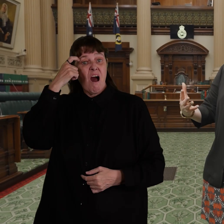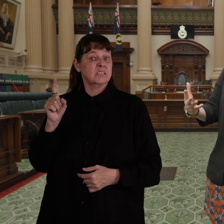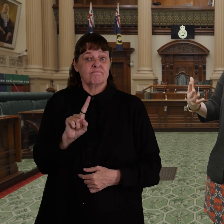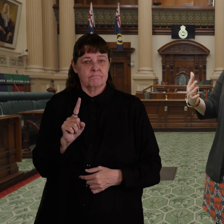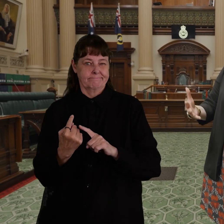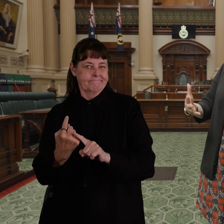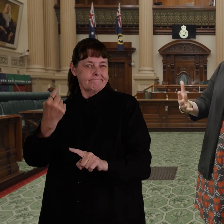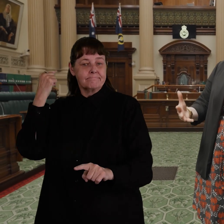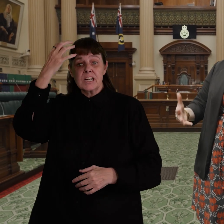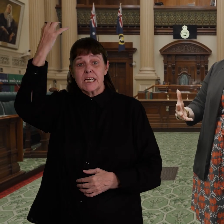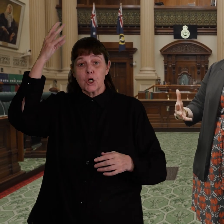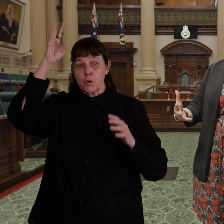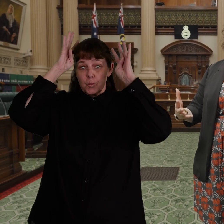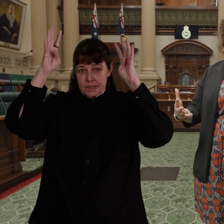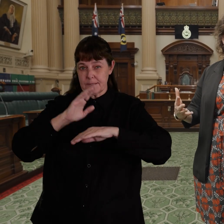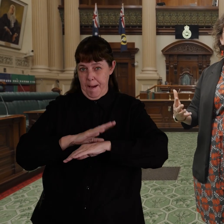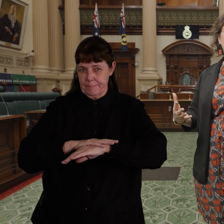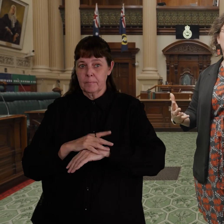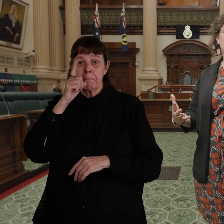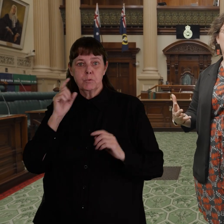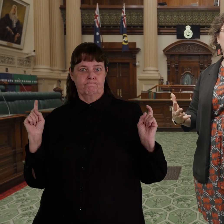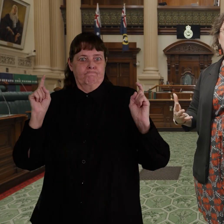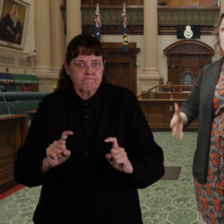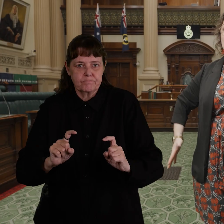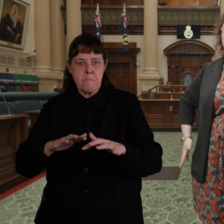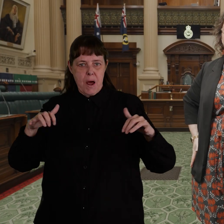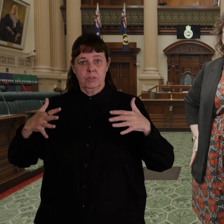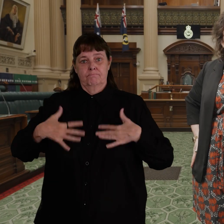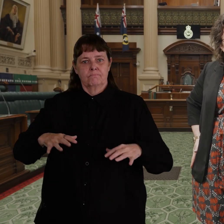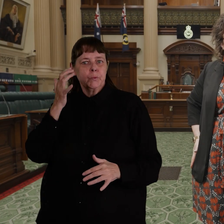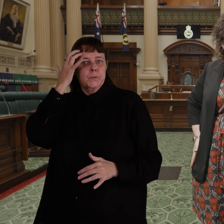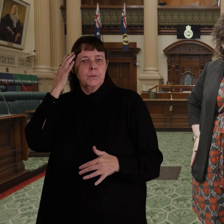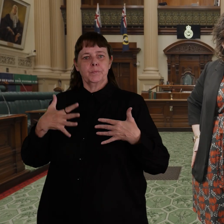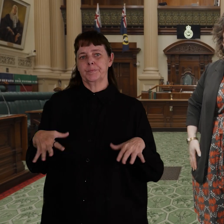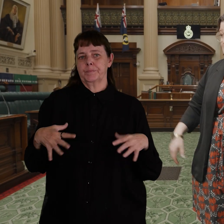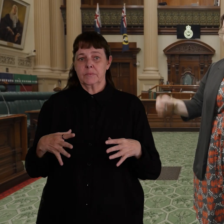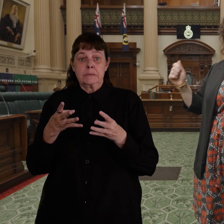was that in medieval times, people would come to Parliament dressed in their most formal outfits,